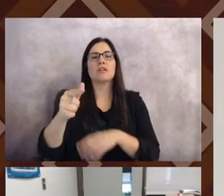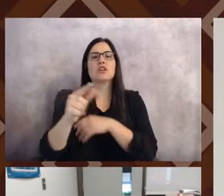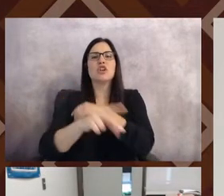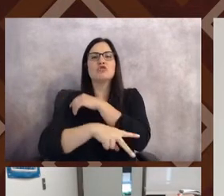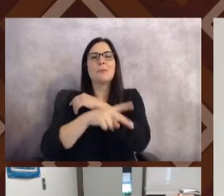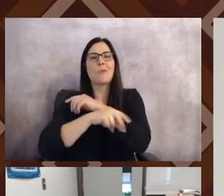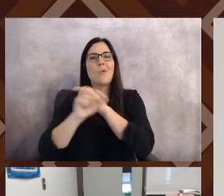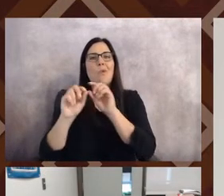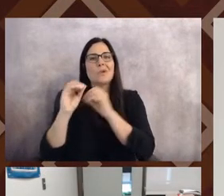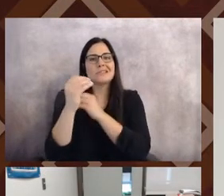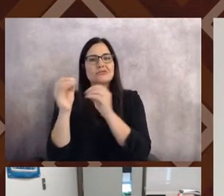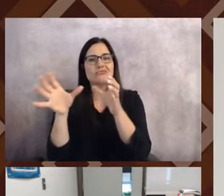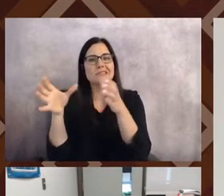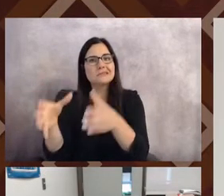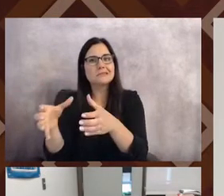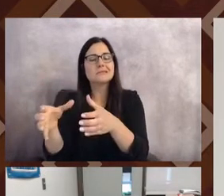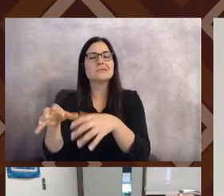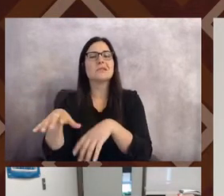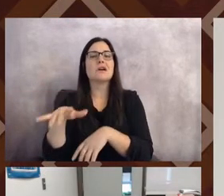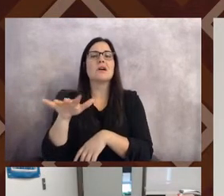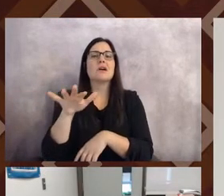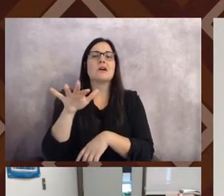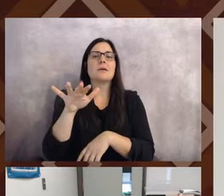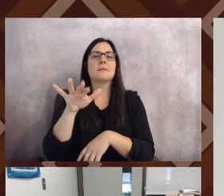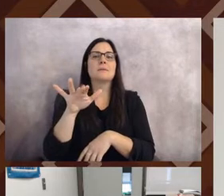or it really like you can think of those as kind of like Chinese gangs